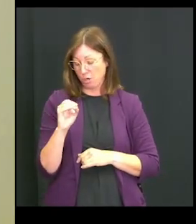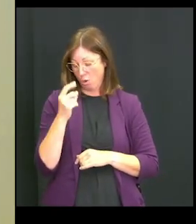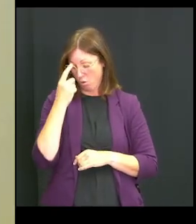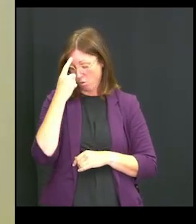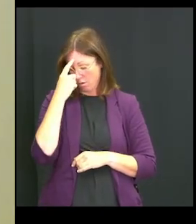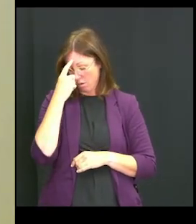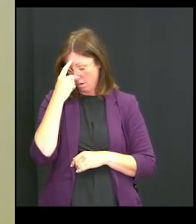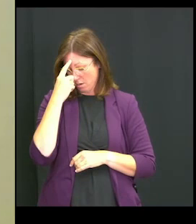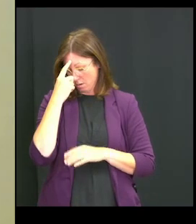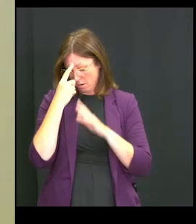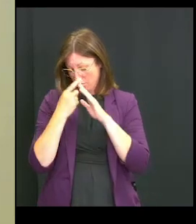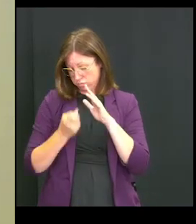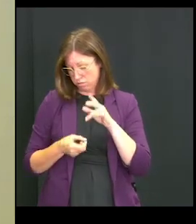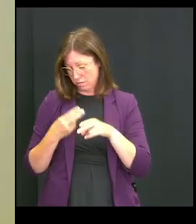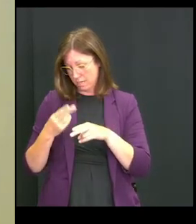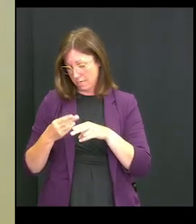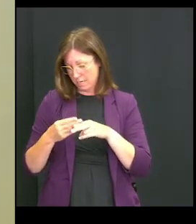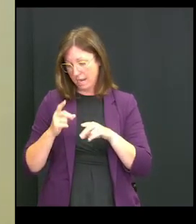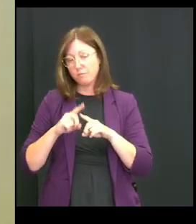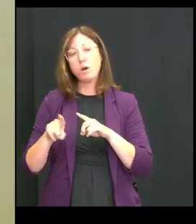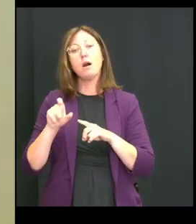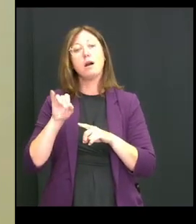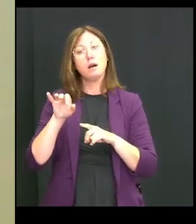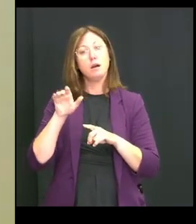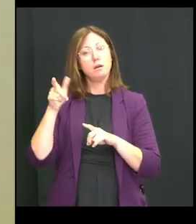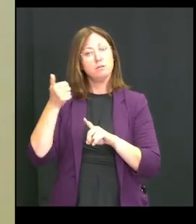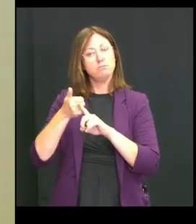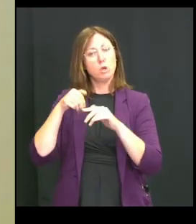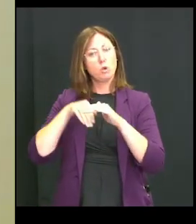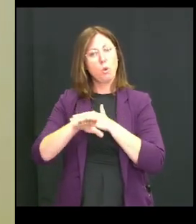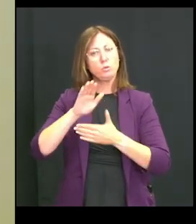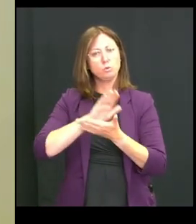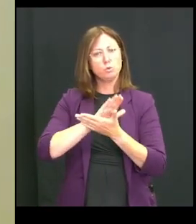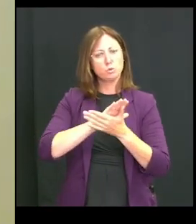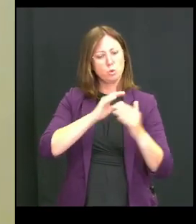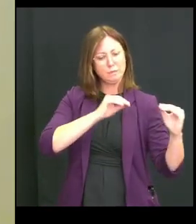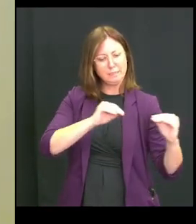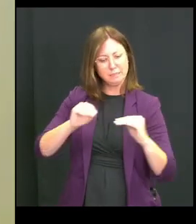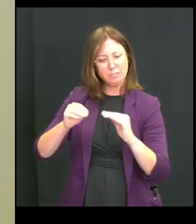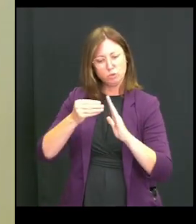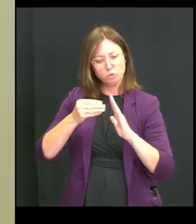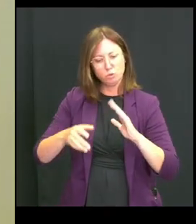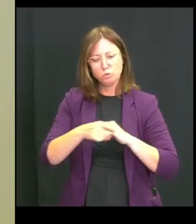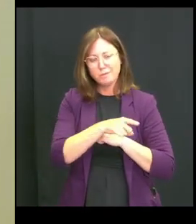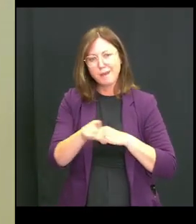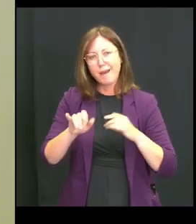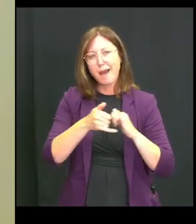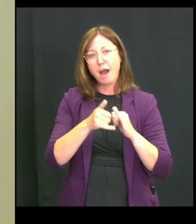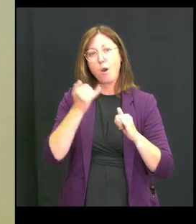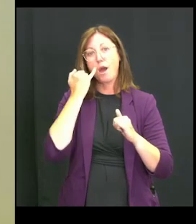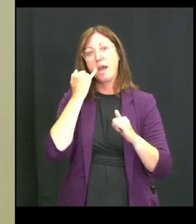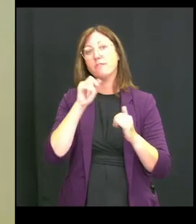that going into schools and teaching young people how to evaluate the credibility